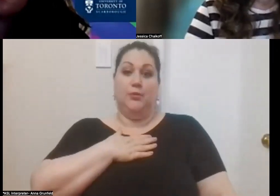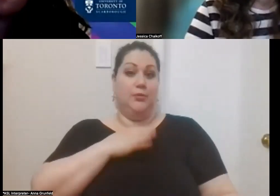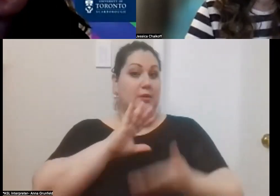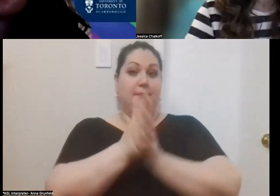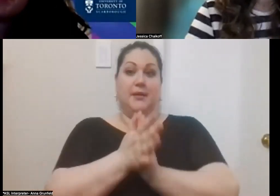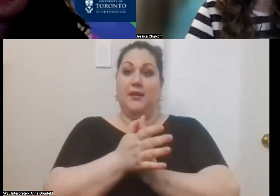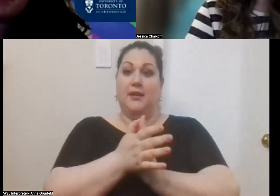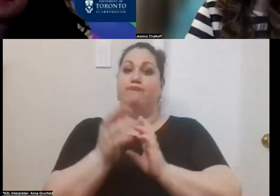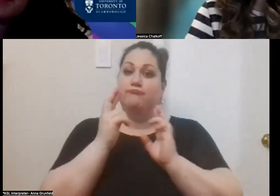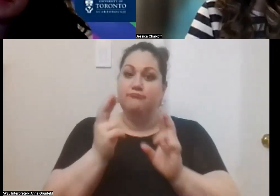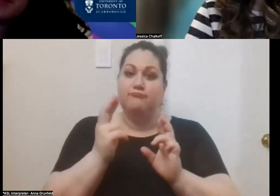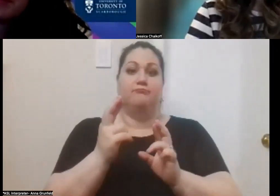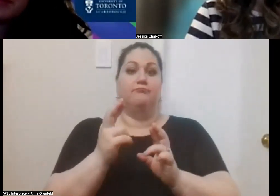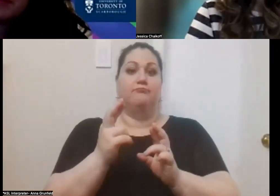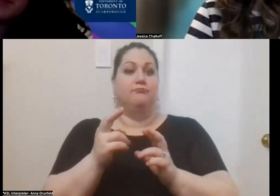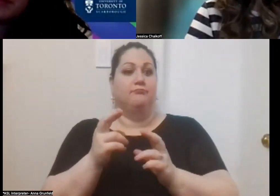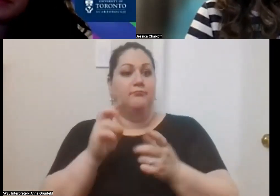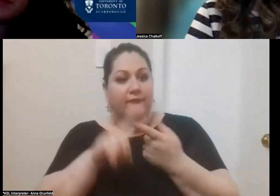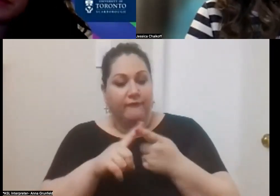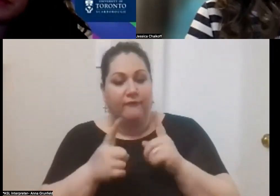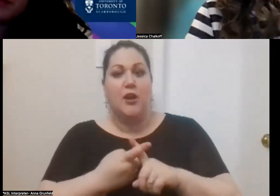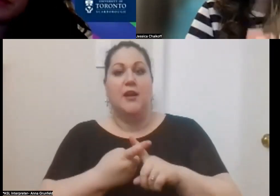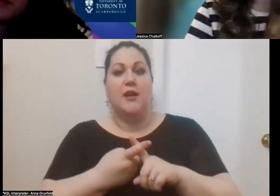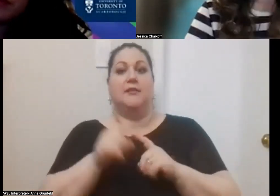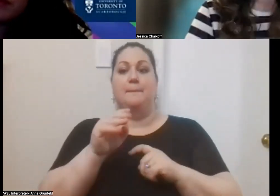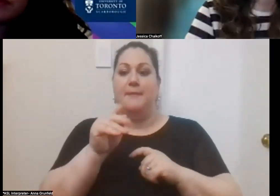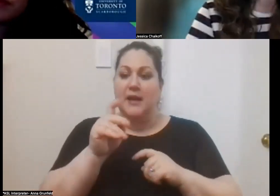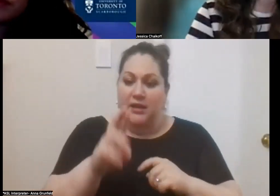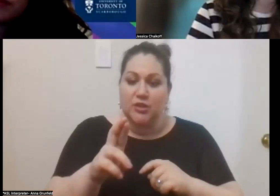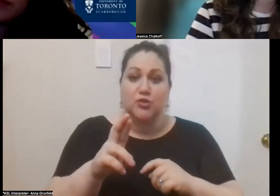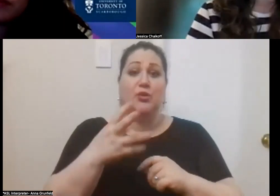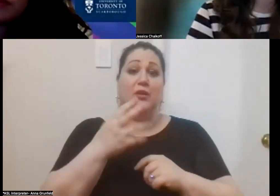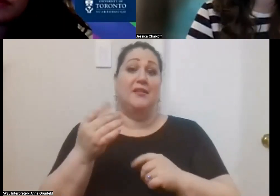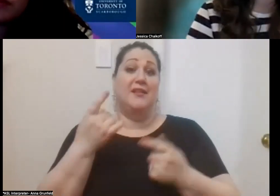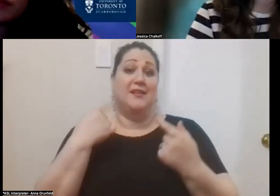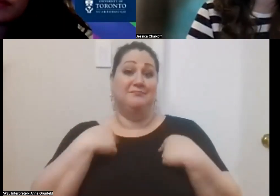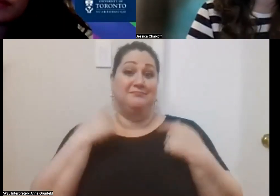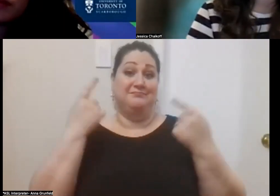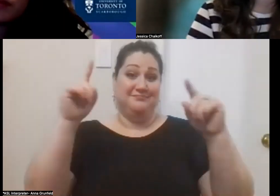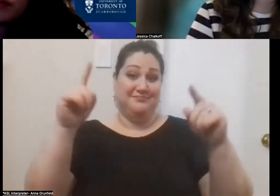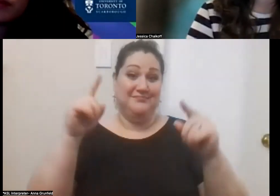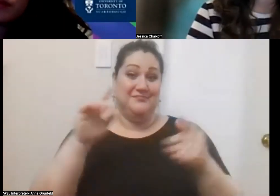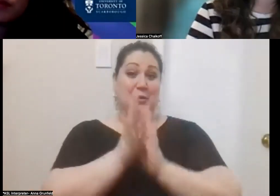But my point is, as a faculty member, you really need to be empathetic to us.